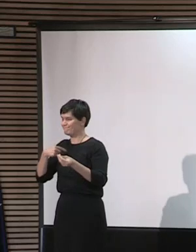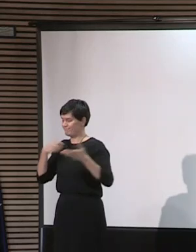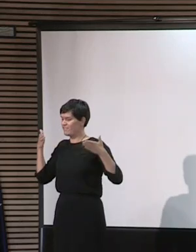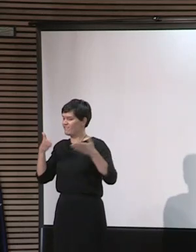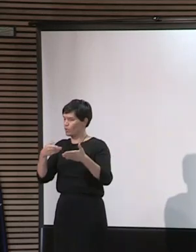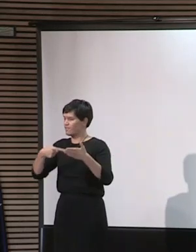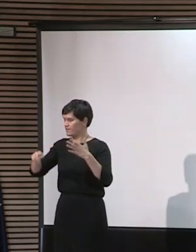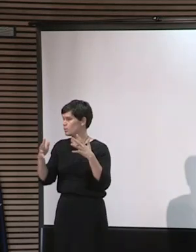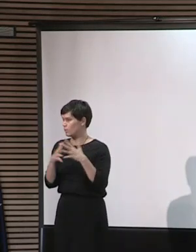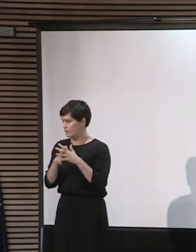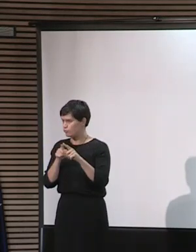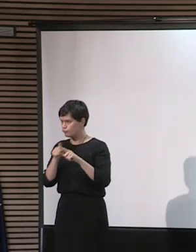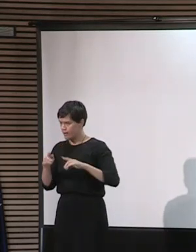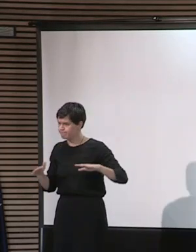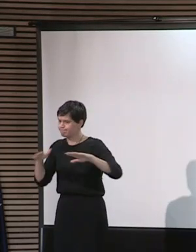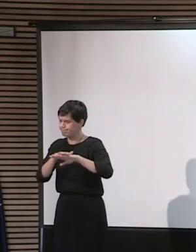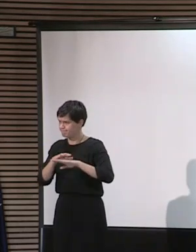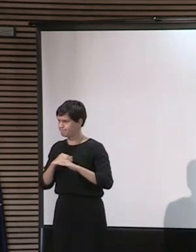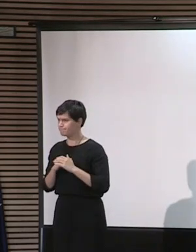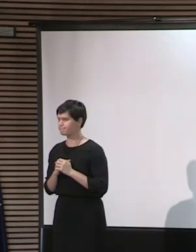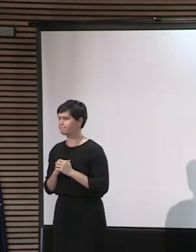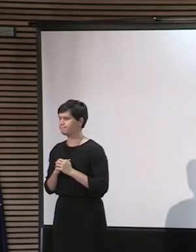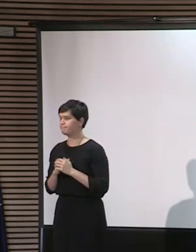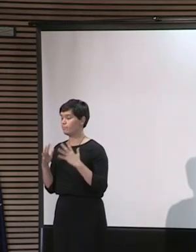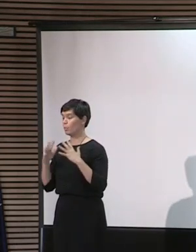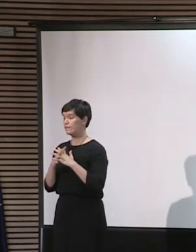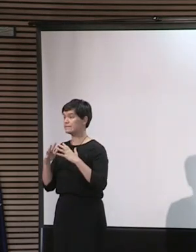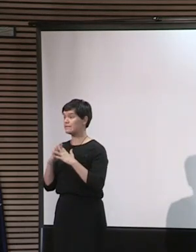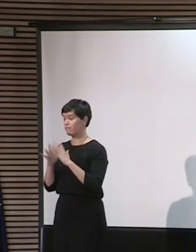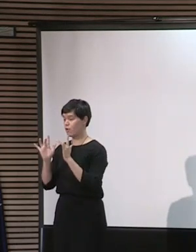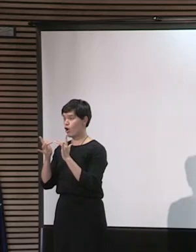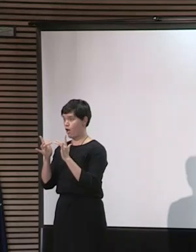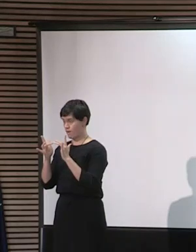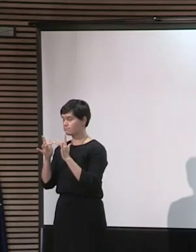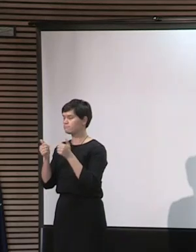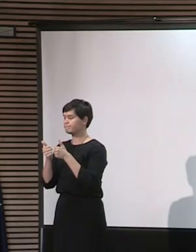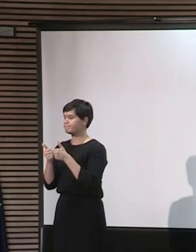usual. As you would expect, economic recovery from COVID-19 continues to be my